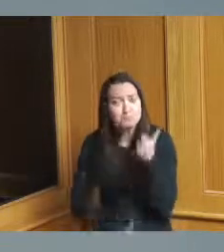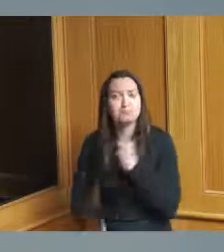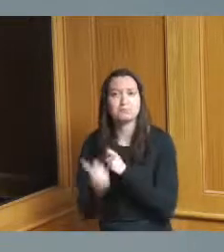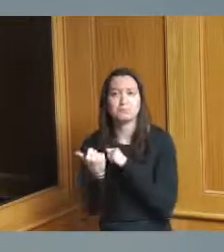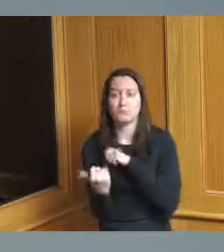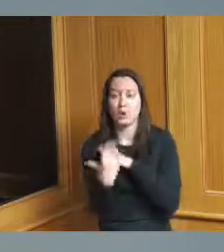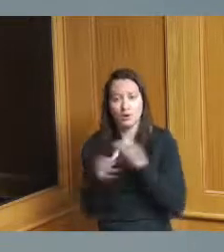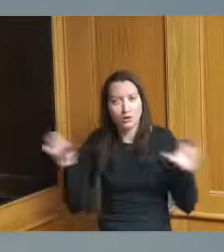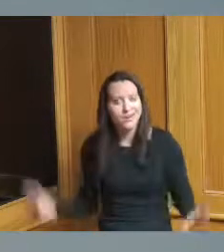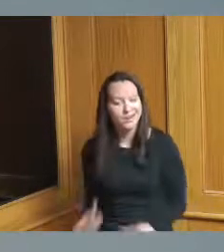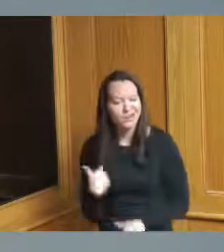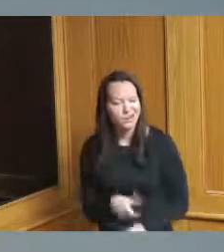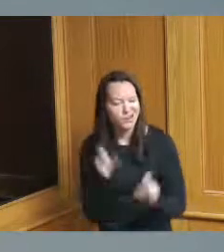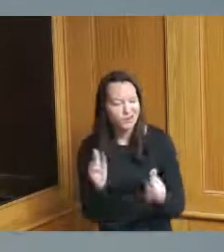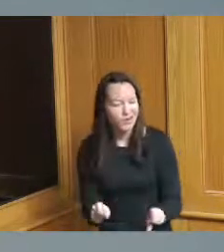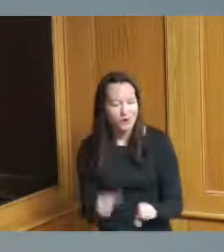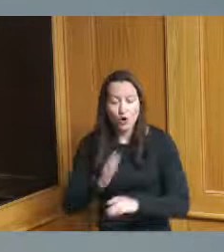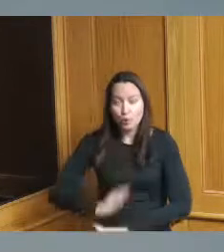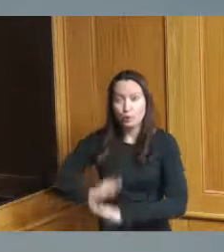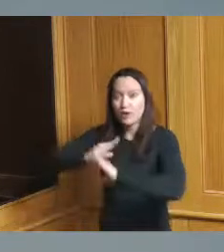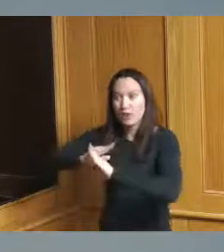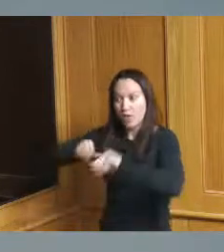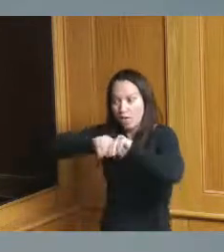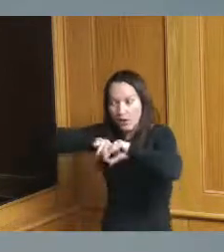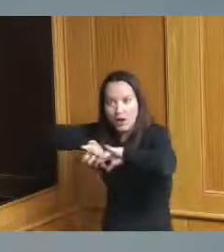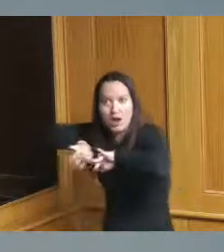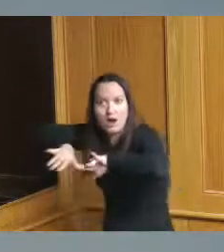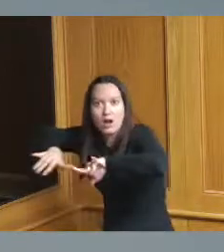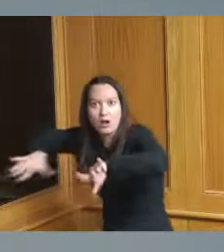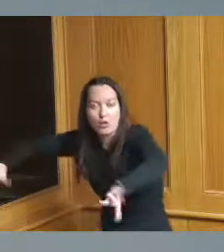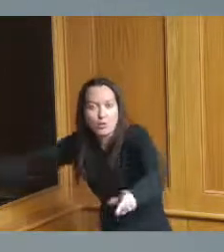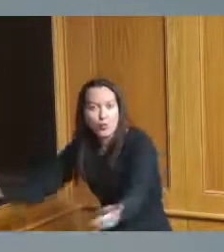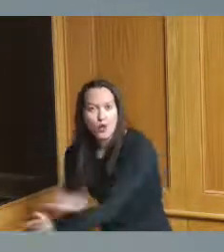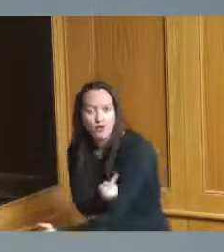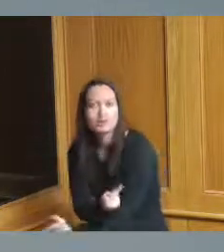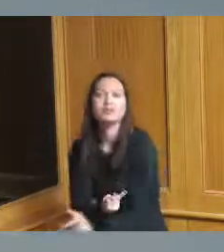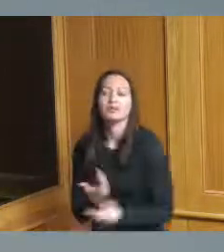every action we can to prevent the spread of the virus is important so I don't want to discount